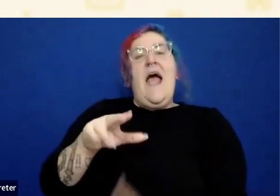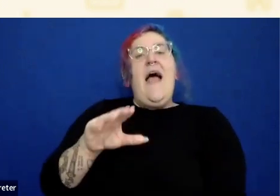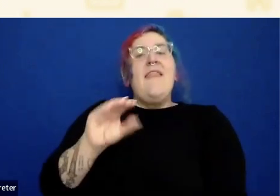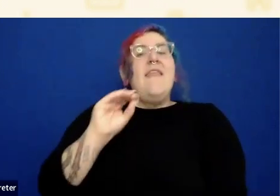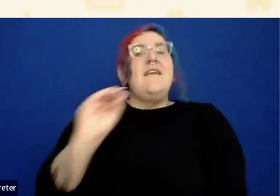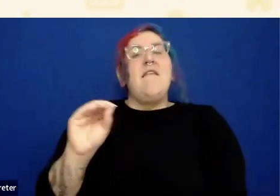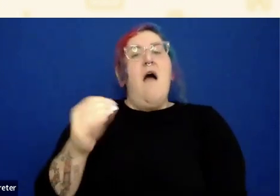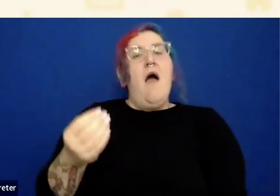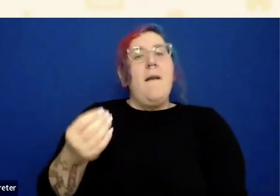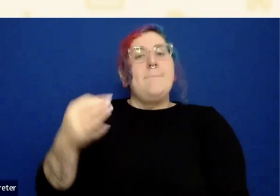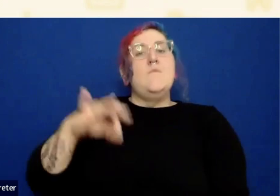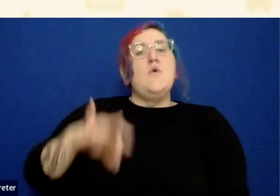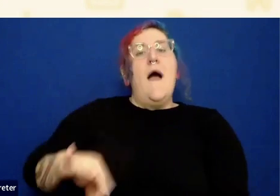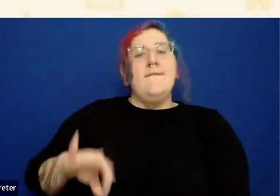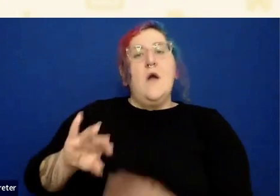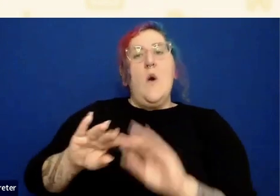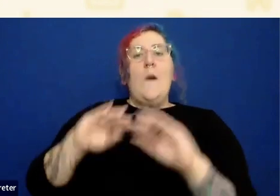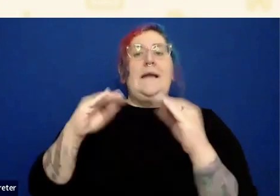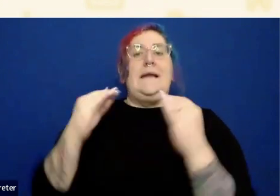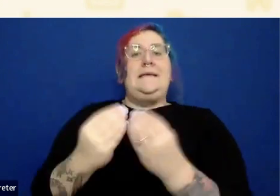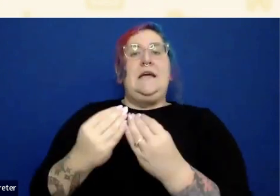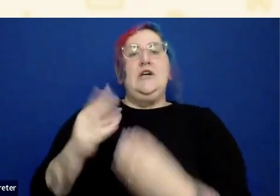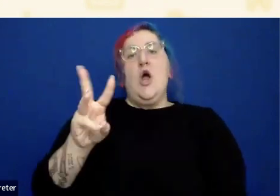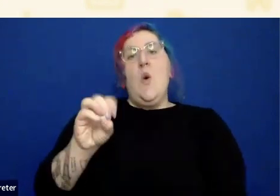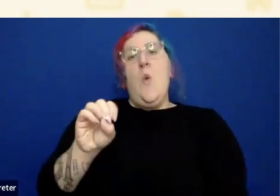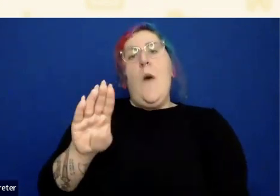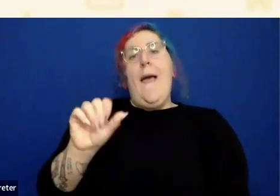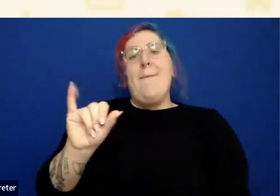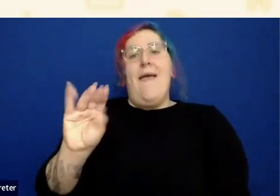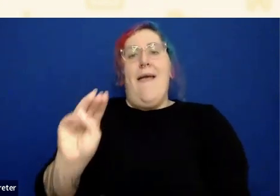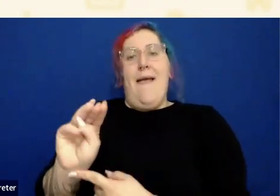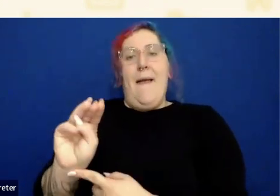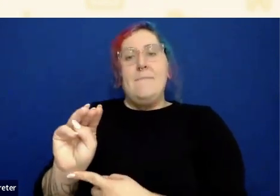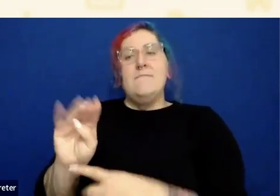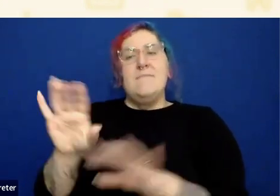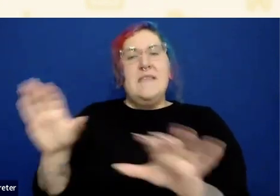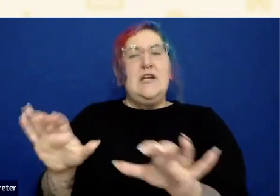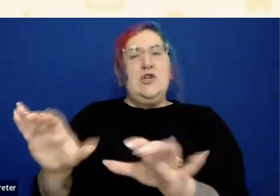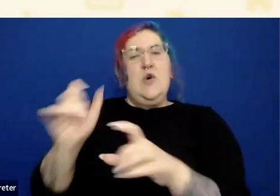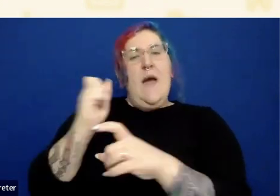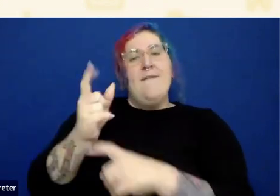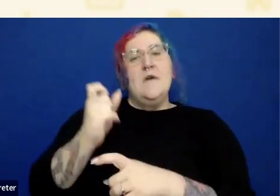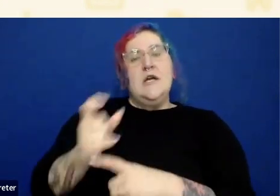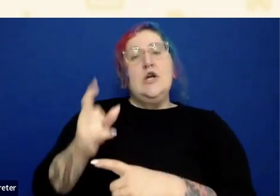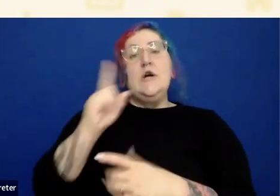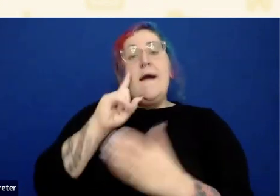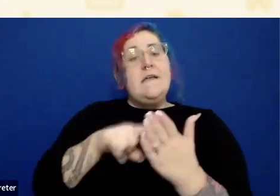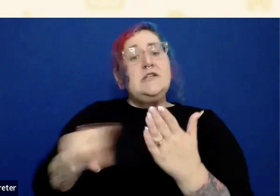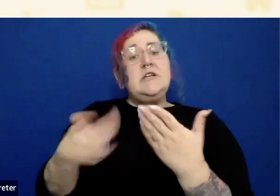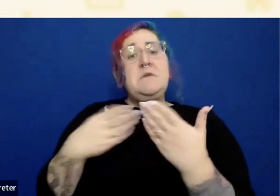does every year, looking at a general survey of accessibility among the top sites.